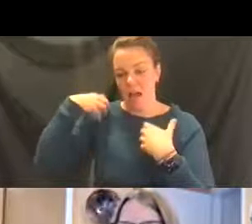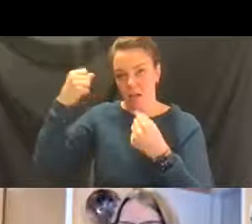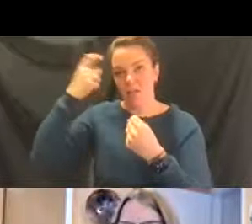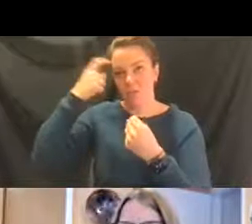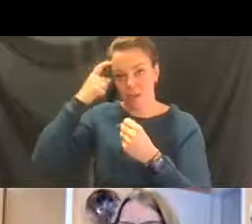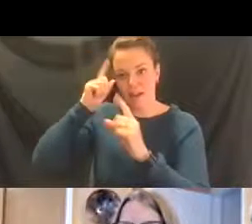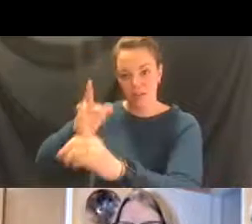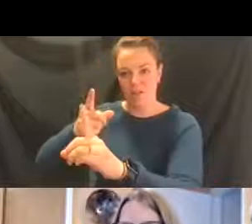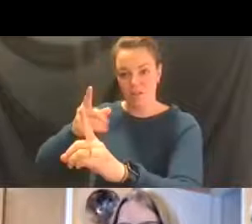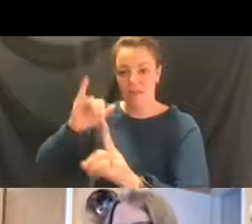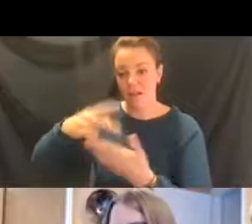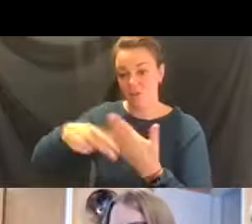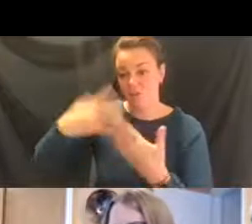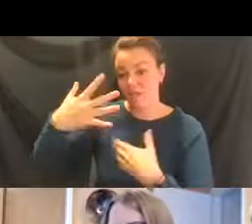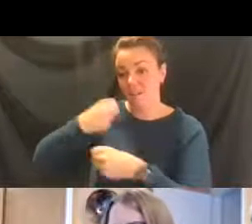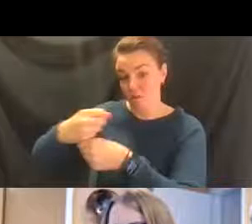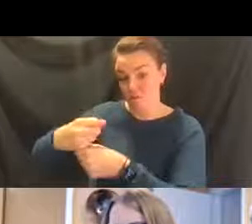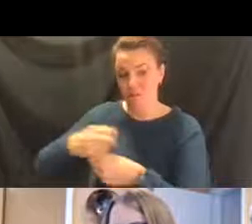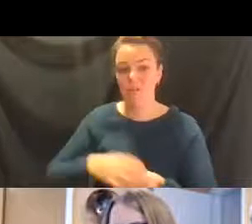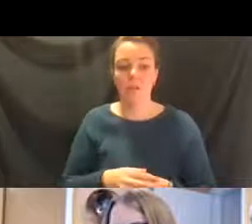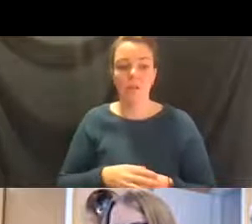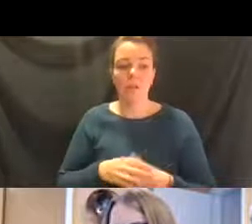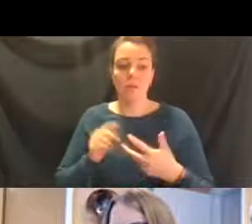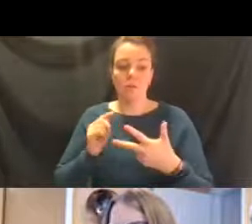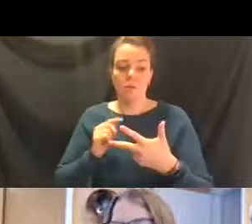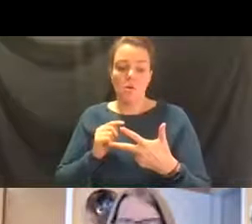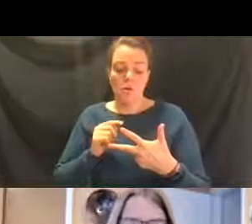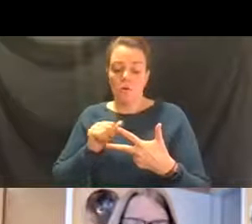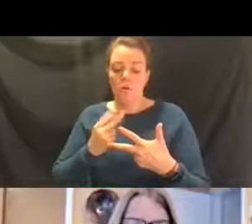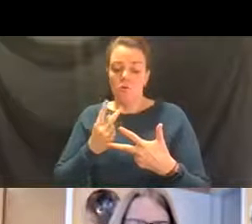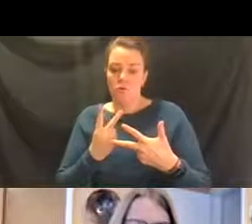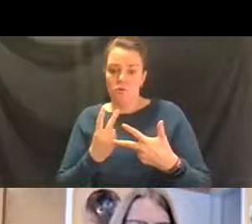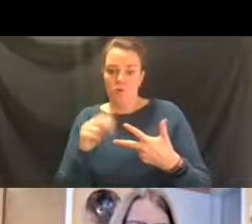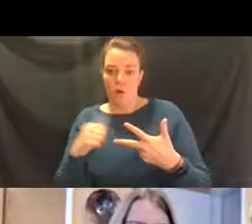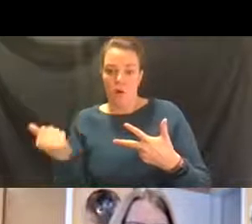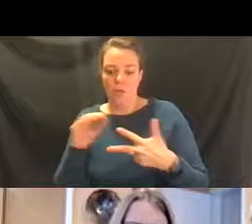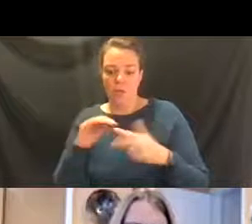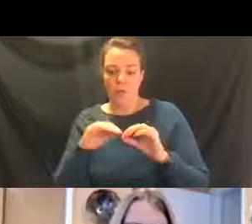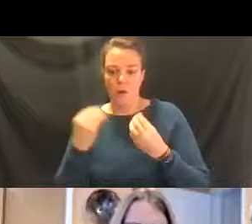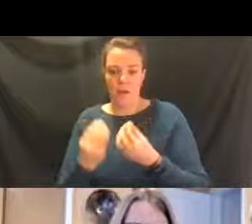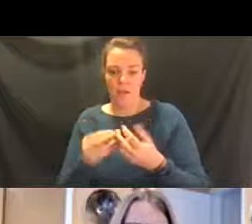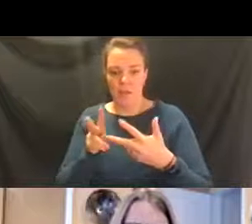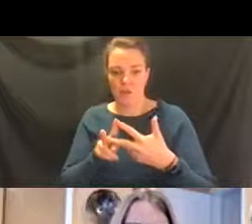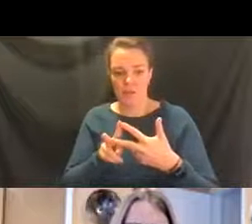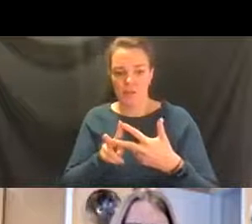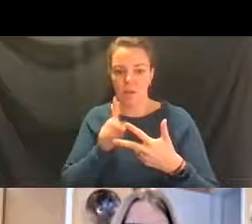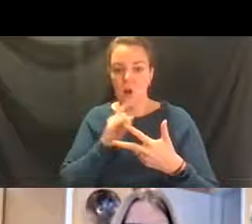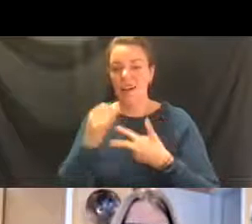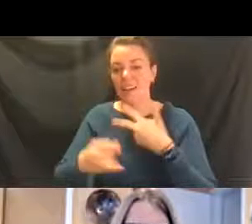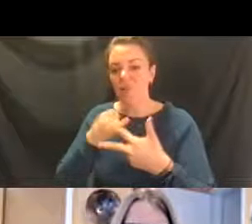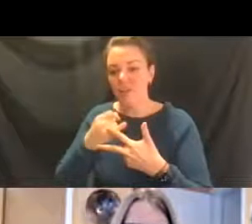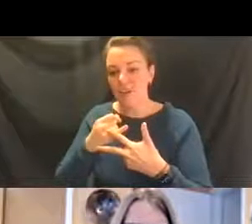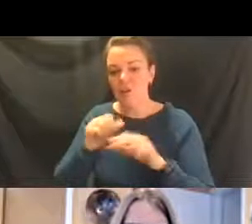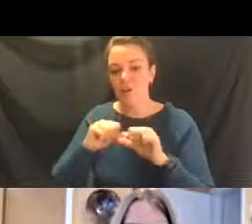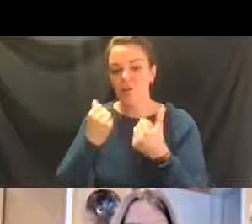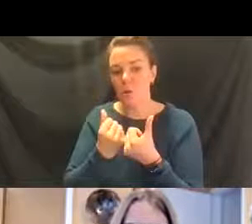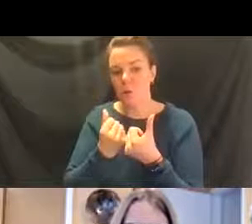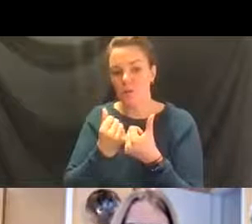and the other two-component organizations are the international association for indigenous